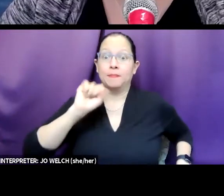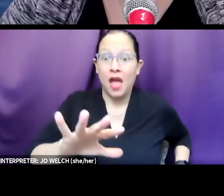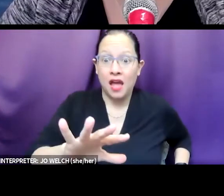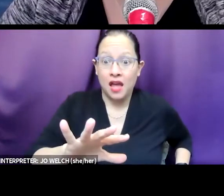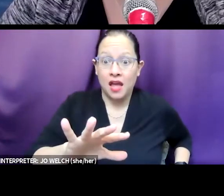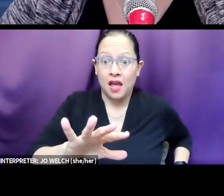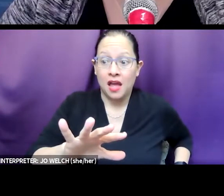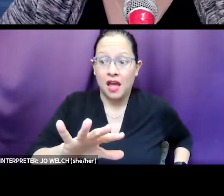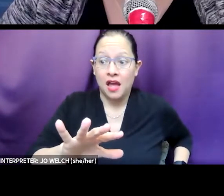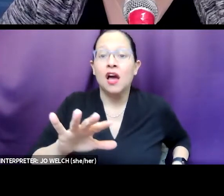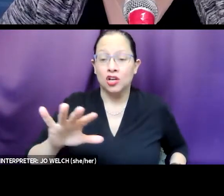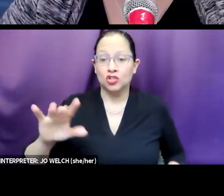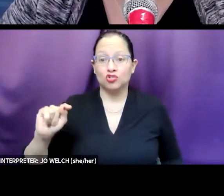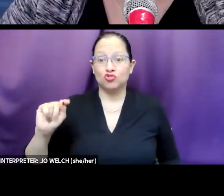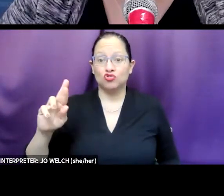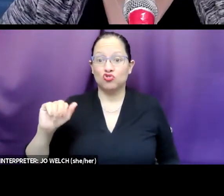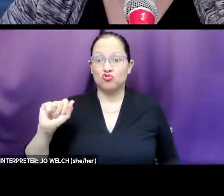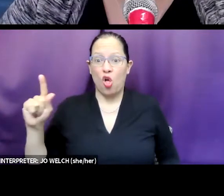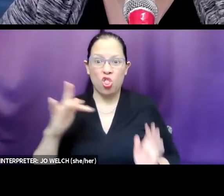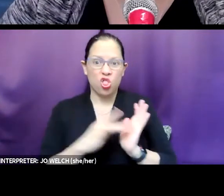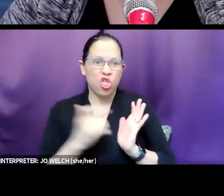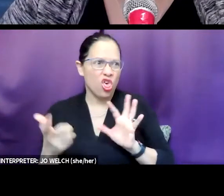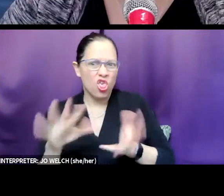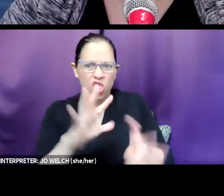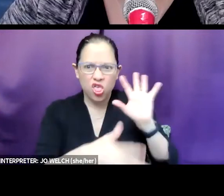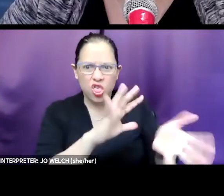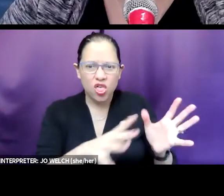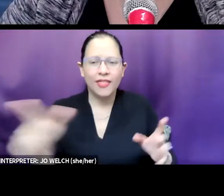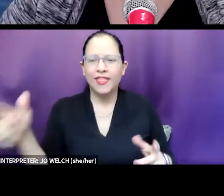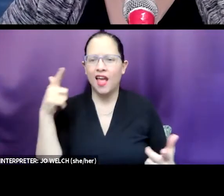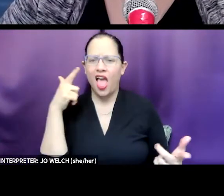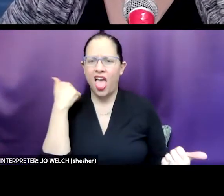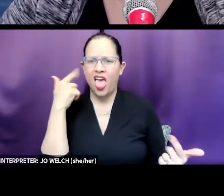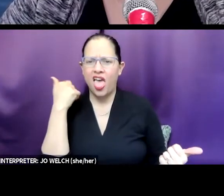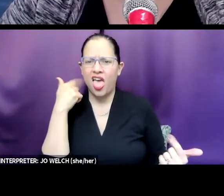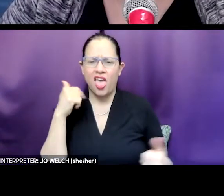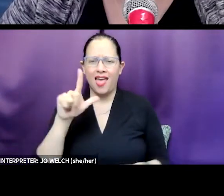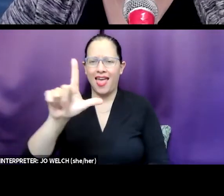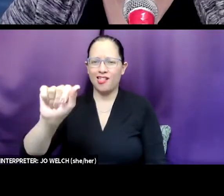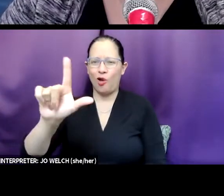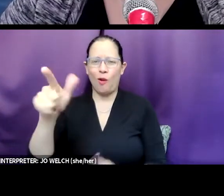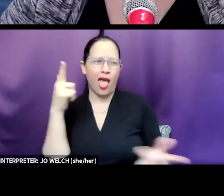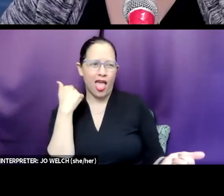And sometimes that's the point. They just are here for the lulz, they're here for some chaos.